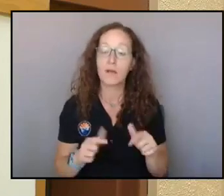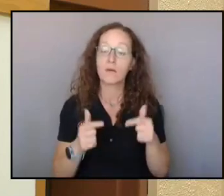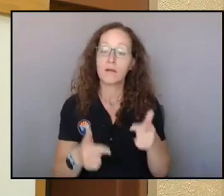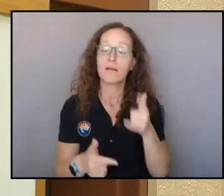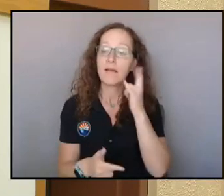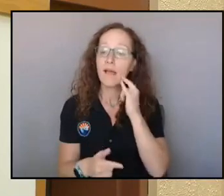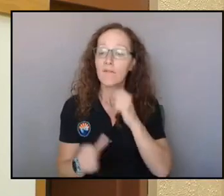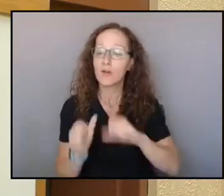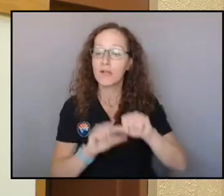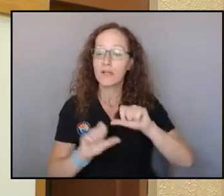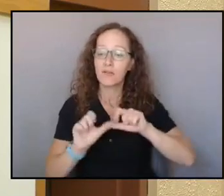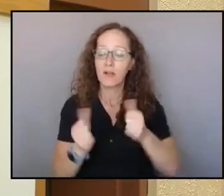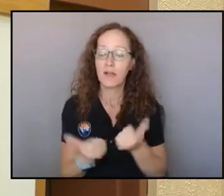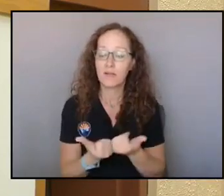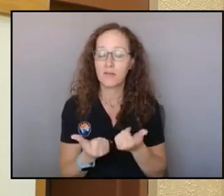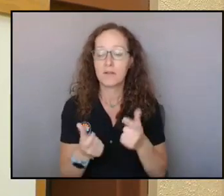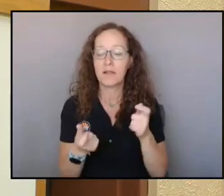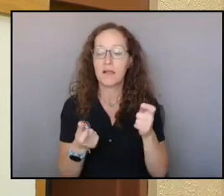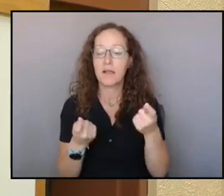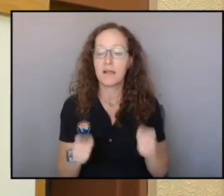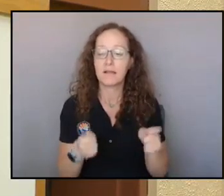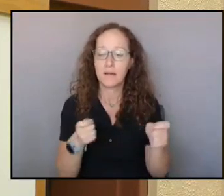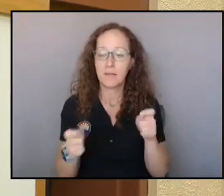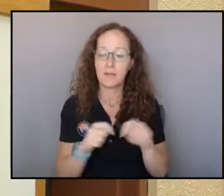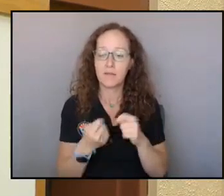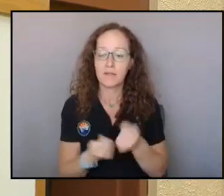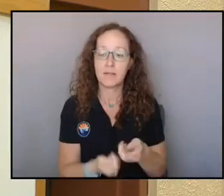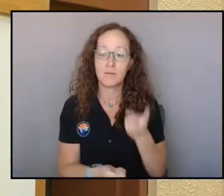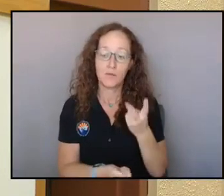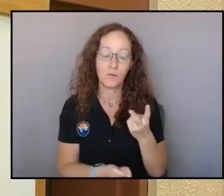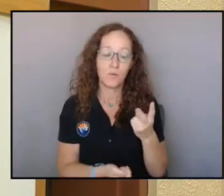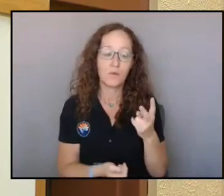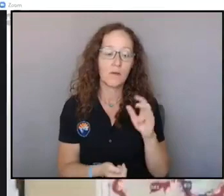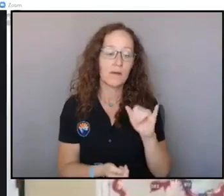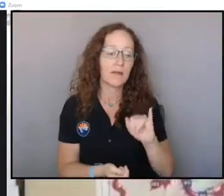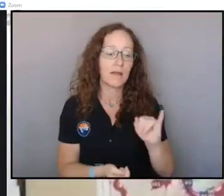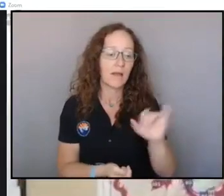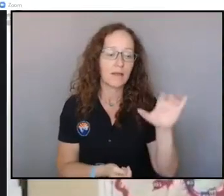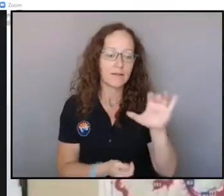INTERAGENCY INCIDENT COMMAND TEAM 2, INCIDENT COMMANDER, CURTIS COOTS.